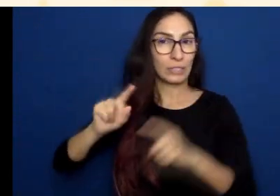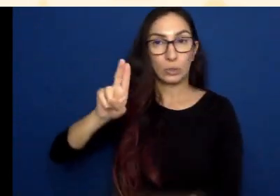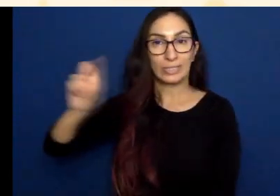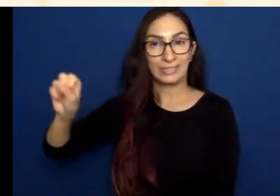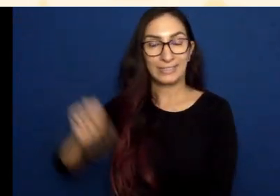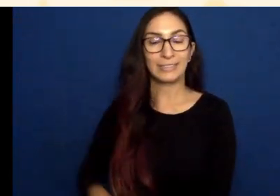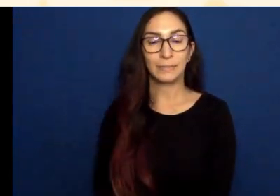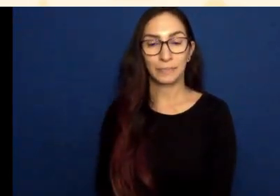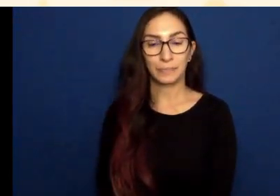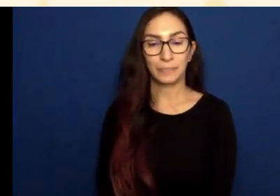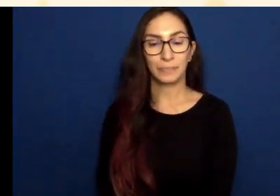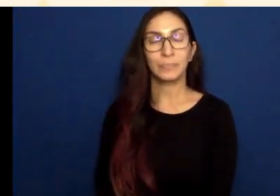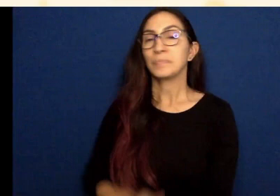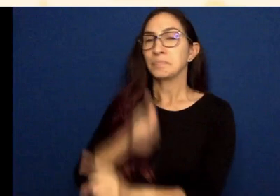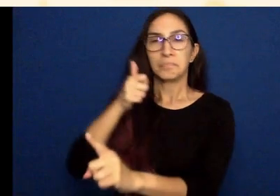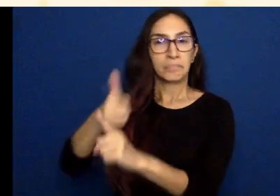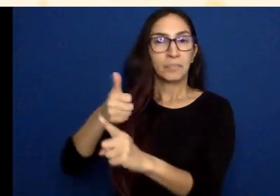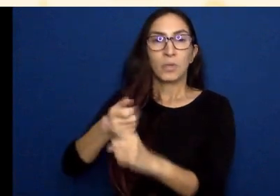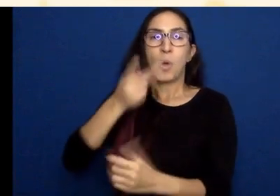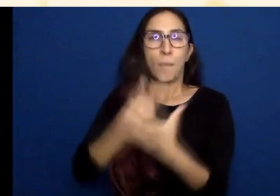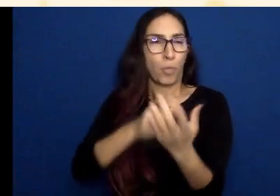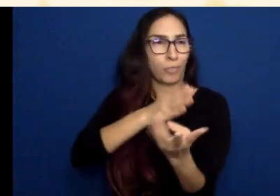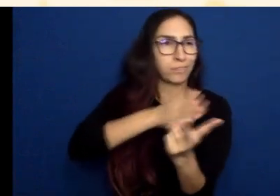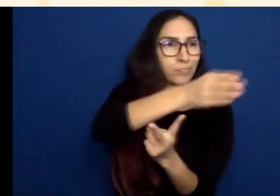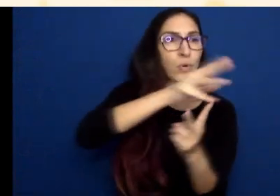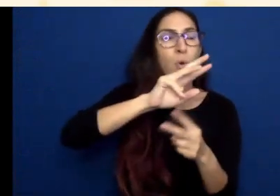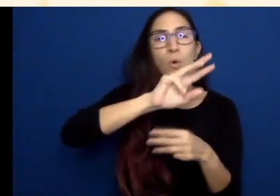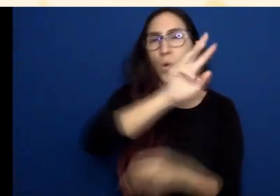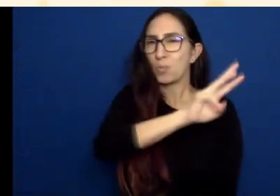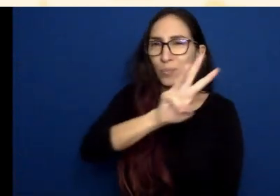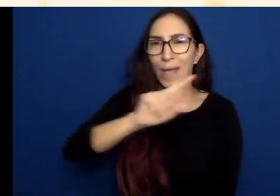Gian is in the Higher Education Content Steering Group